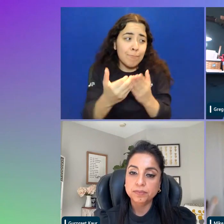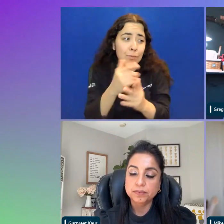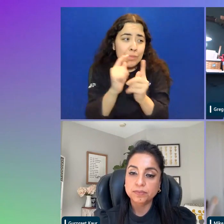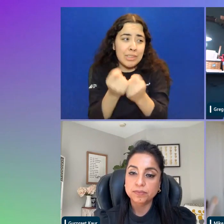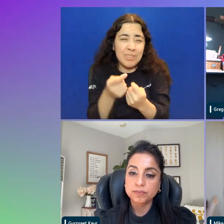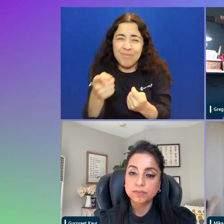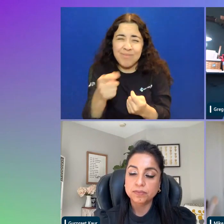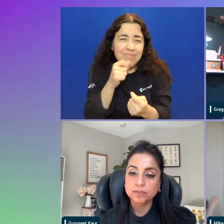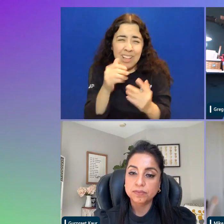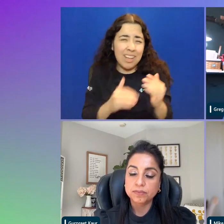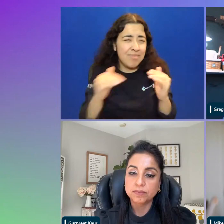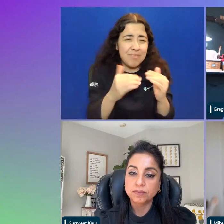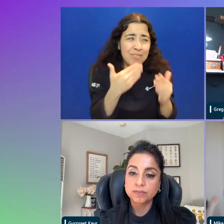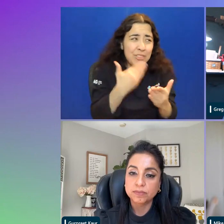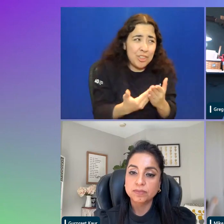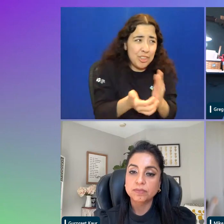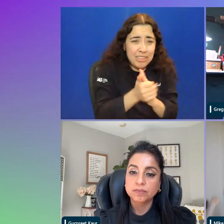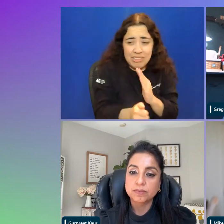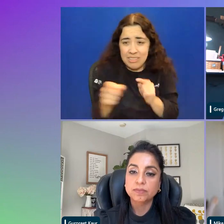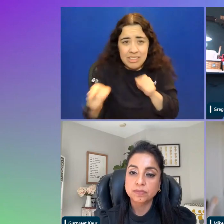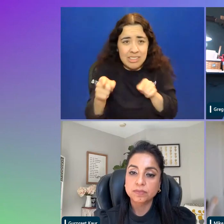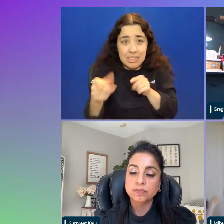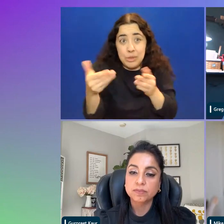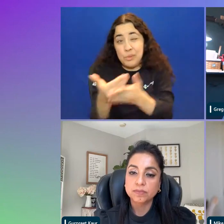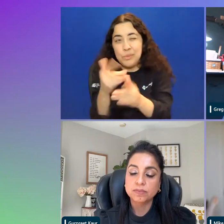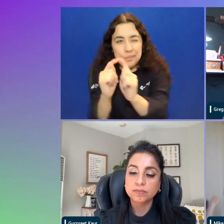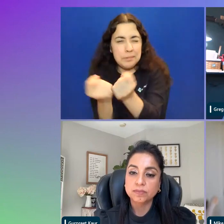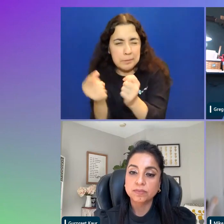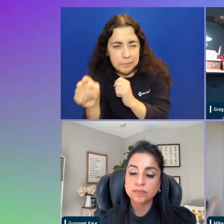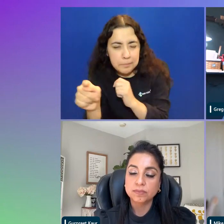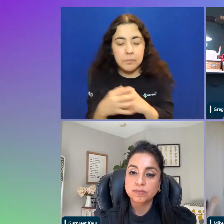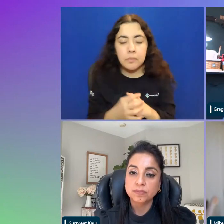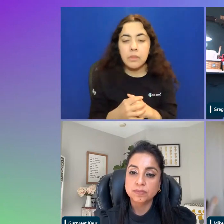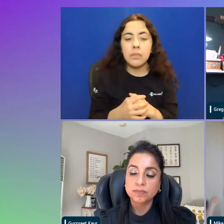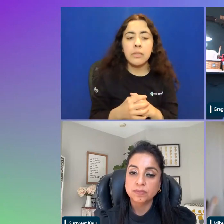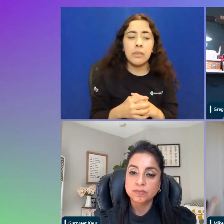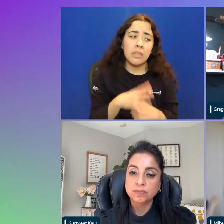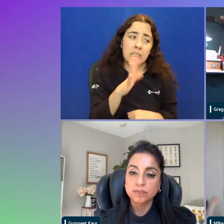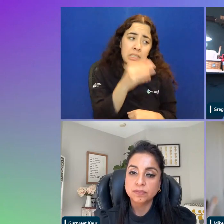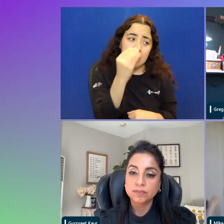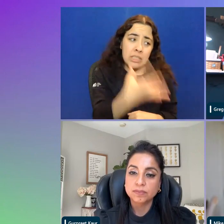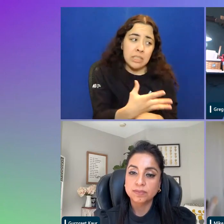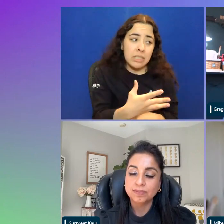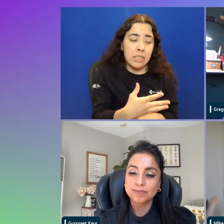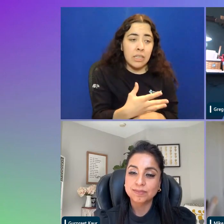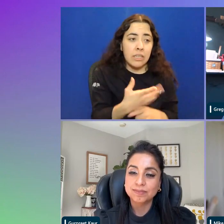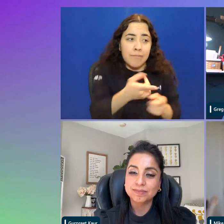like, good at what they're doing yet. That's the new team. And he goes, I got to tell you this. He kind of pulled me aside. He